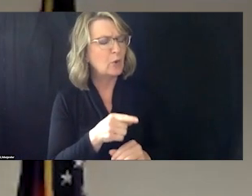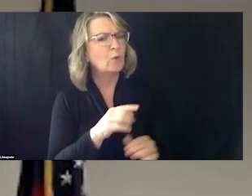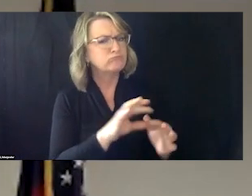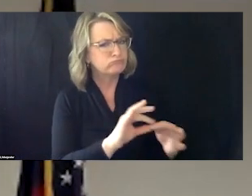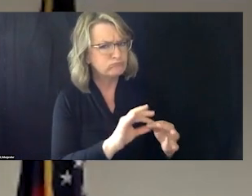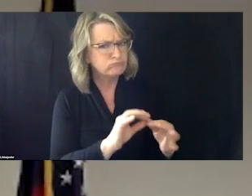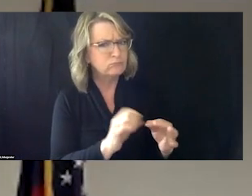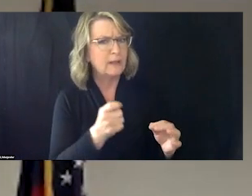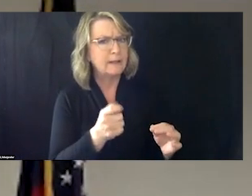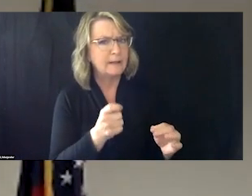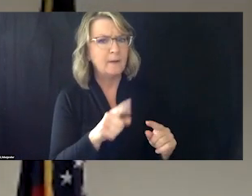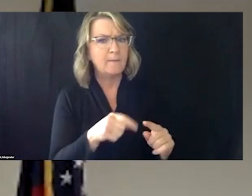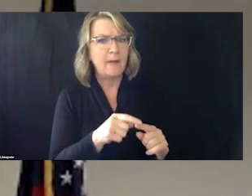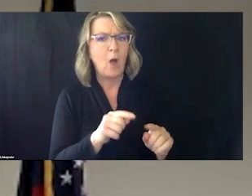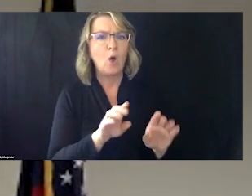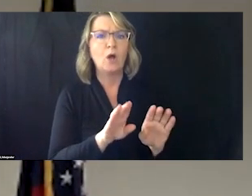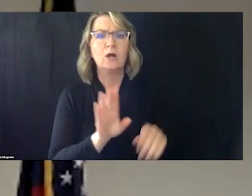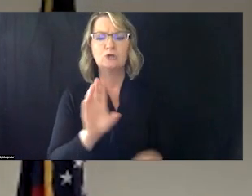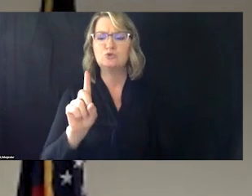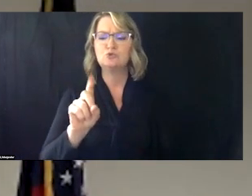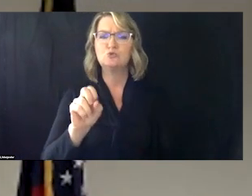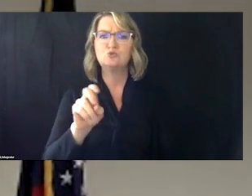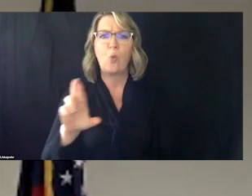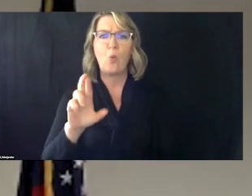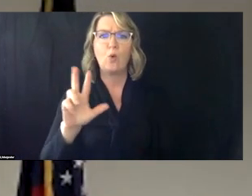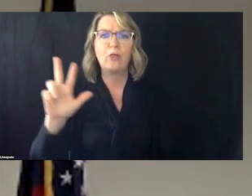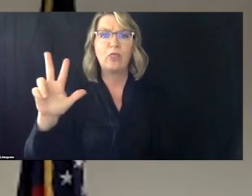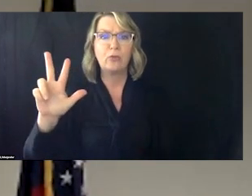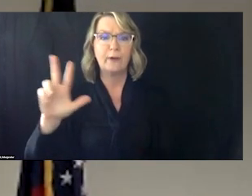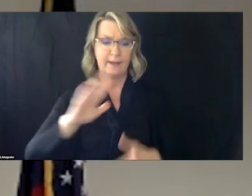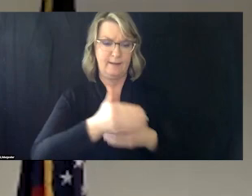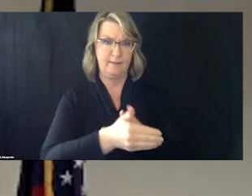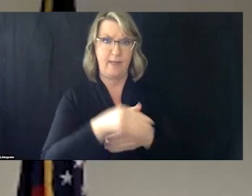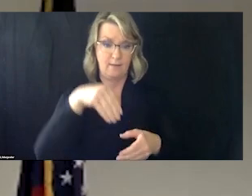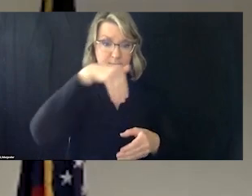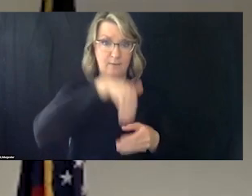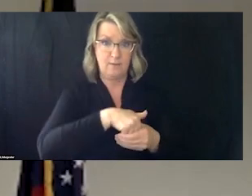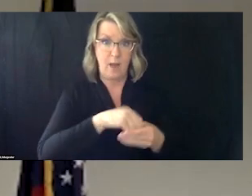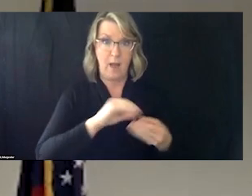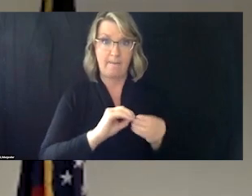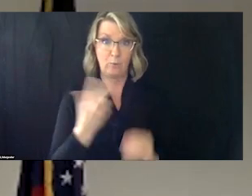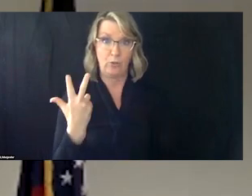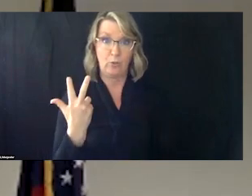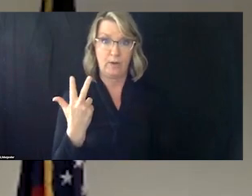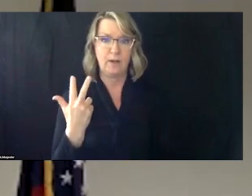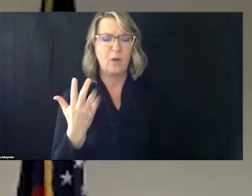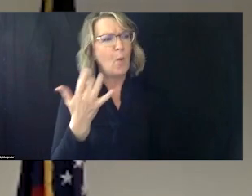it came to door three and the reason why people were using door three was that there was an issue